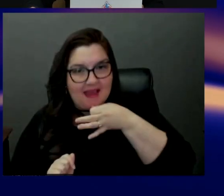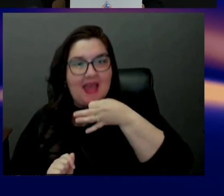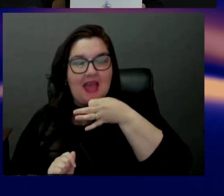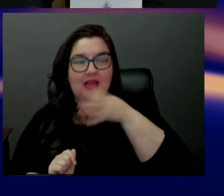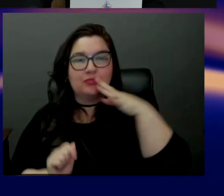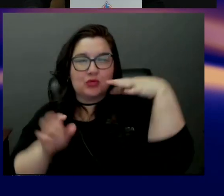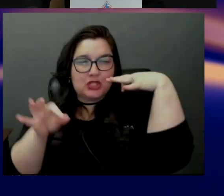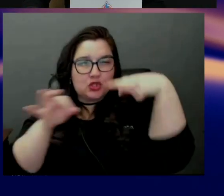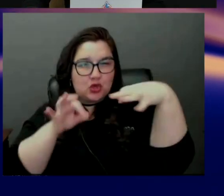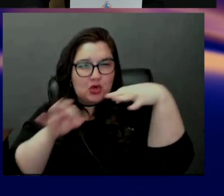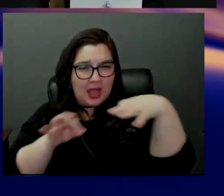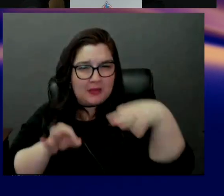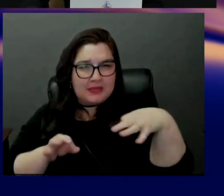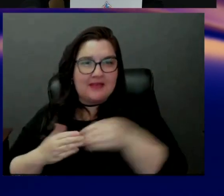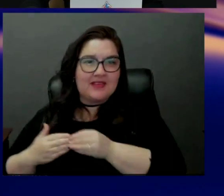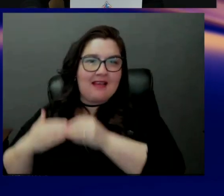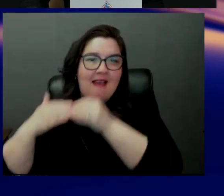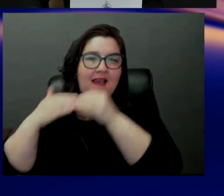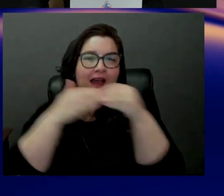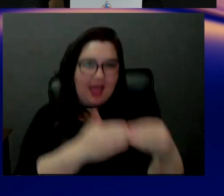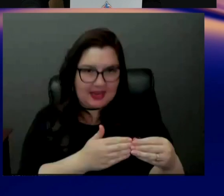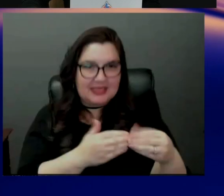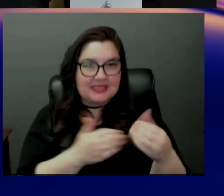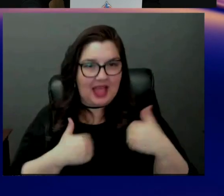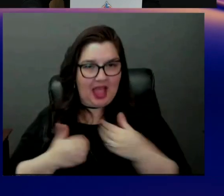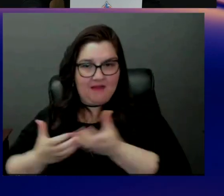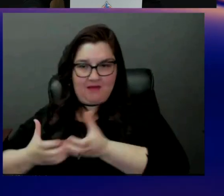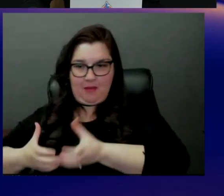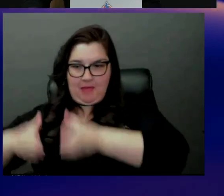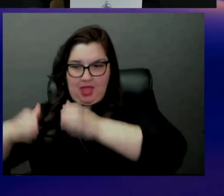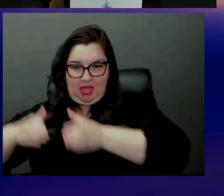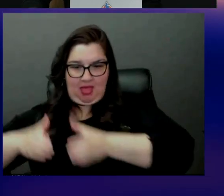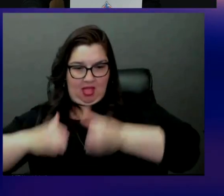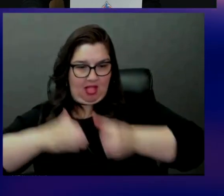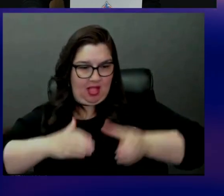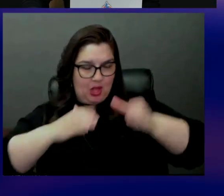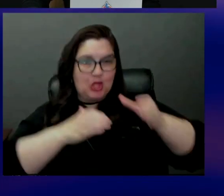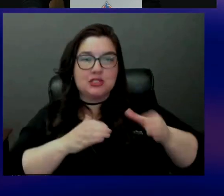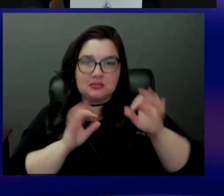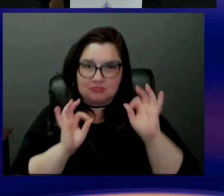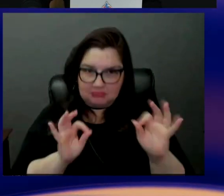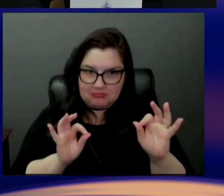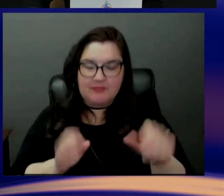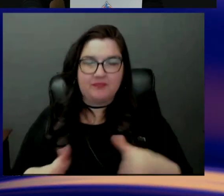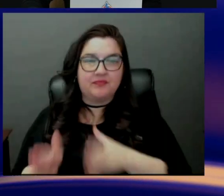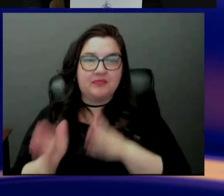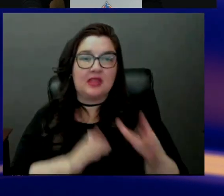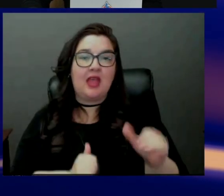And we have our pillars, the Well-Architected pillars. We have the AWS Well-Architected lenses,